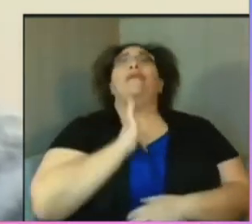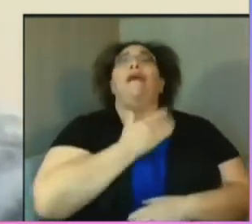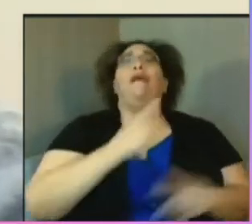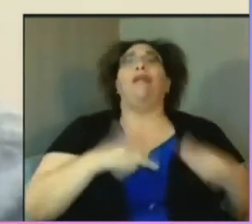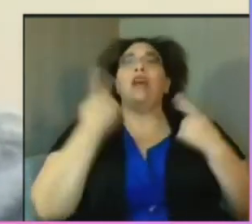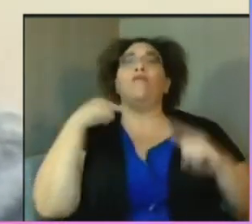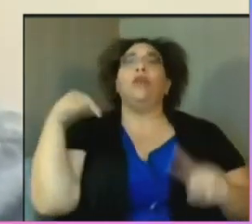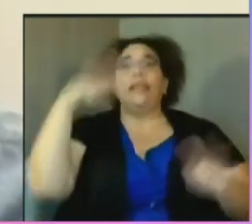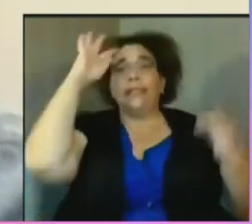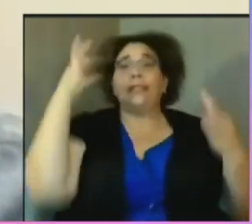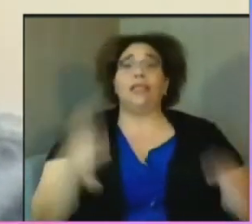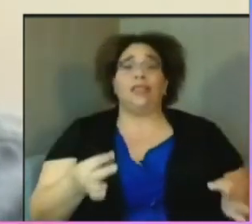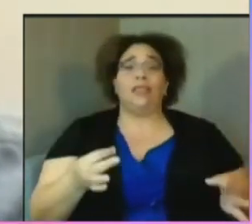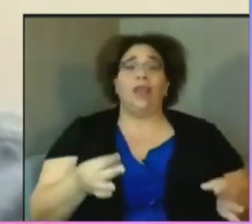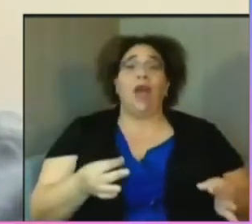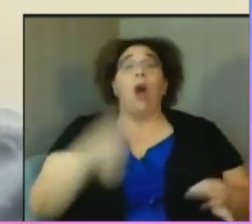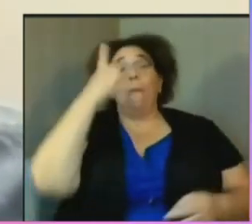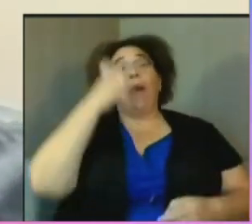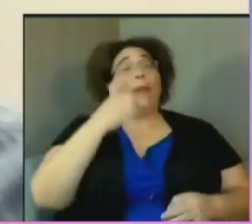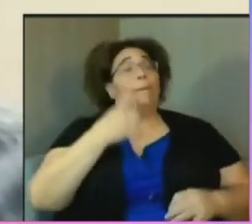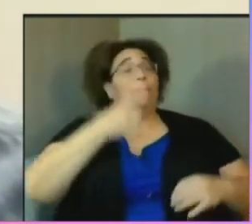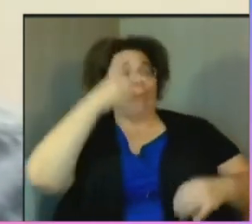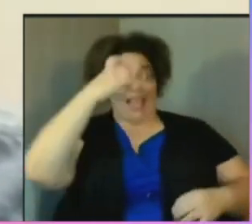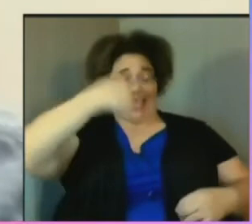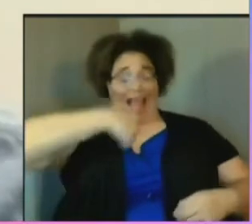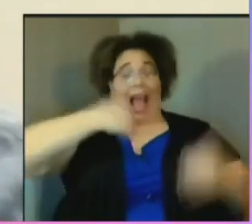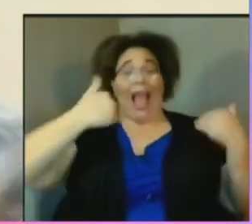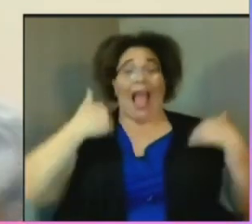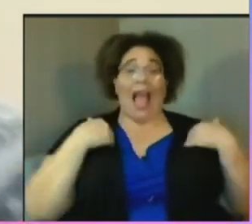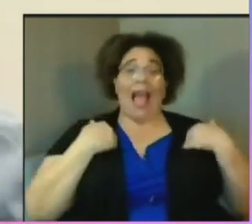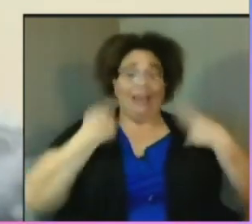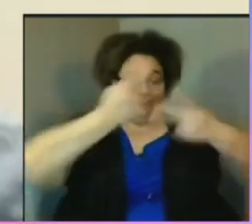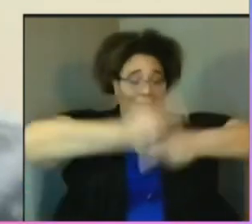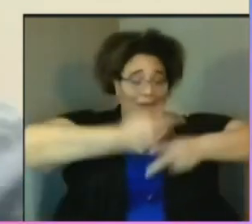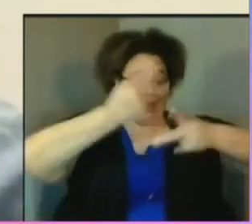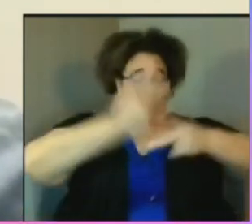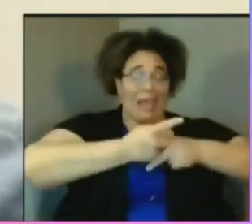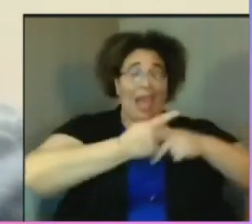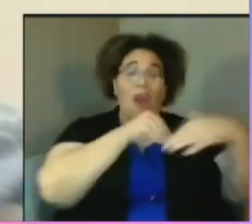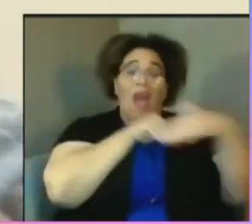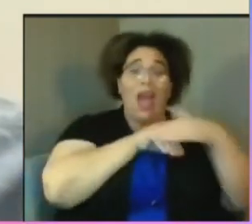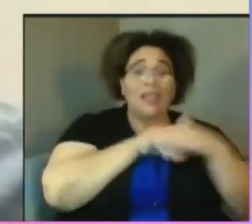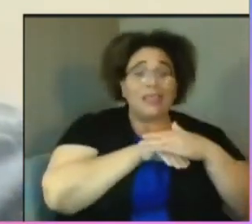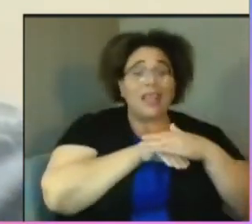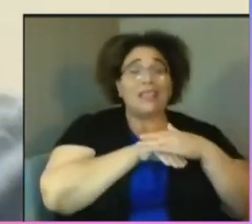that I had access to that care and to mentors and to magical trans people